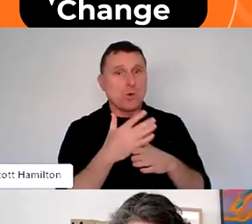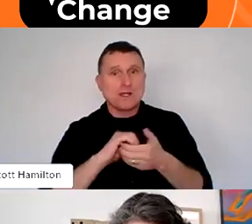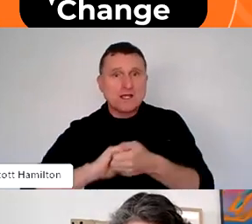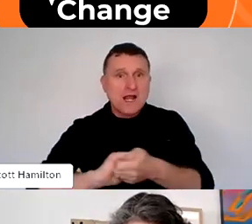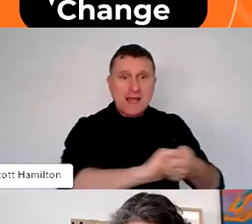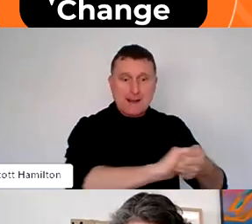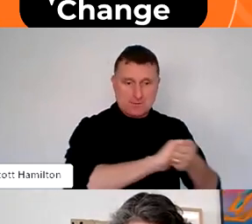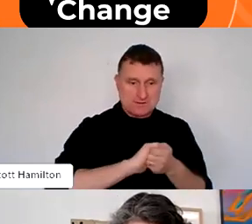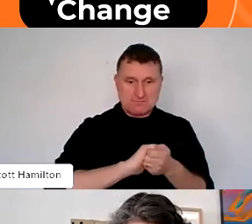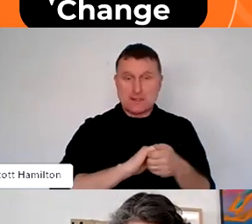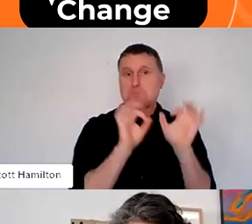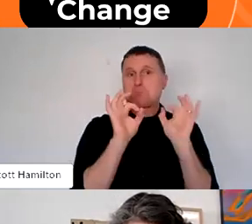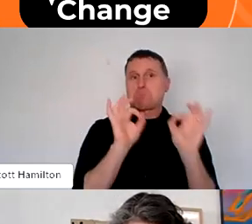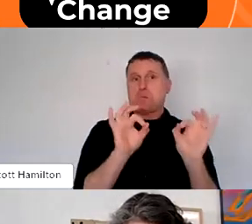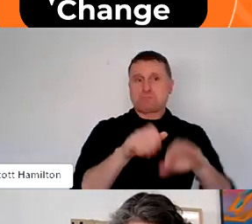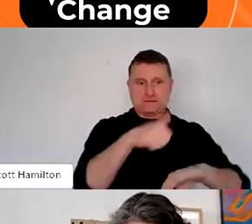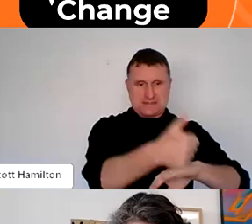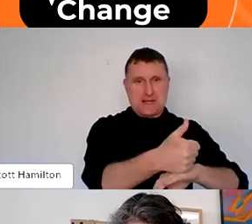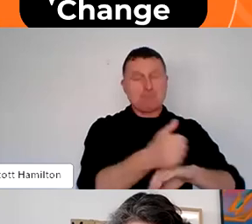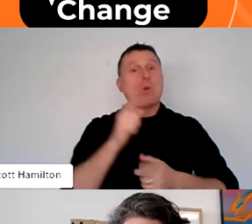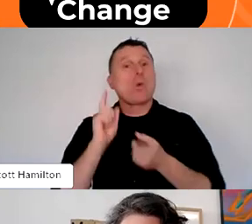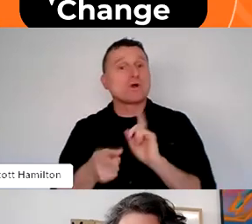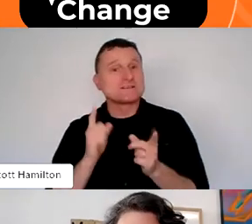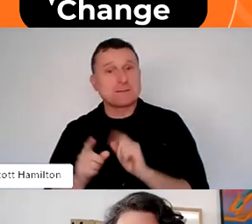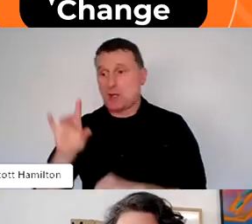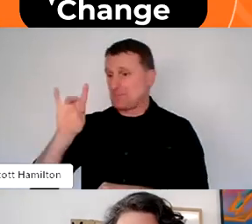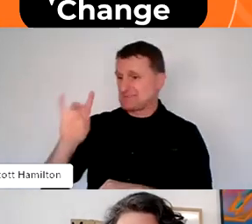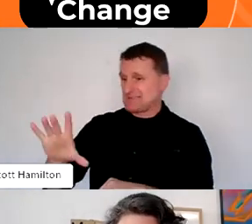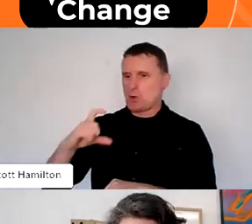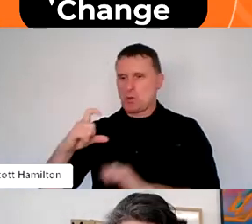up well. A single cell system also can be. By the way, single cell